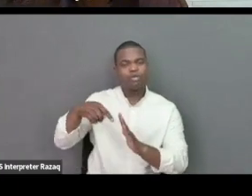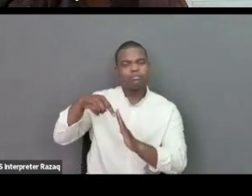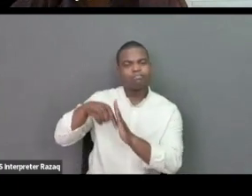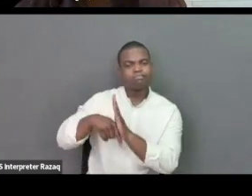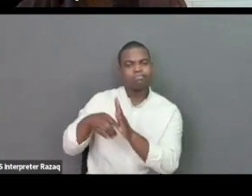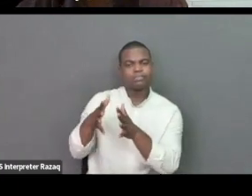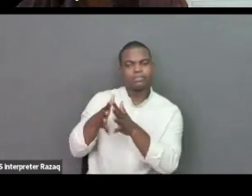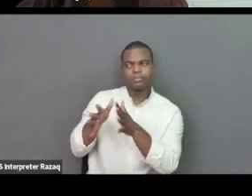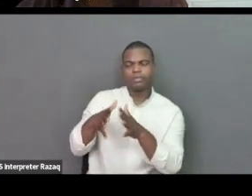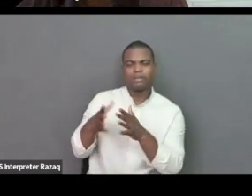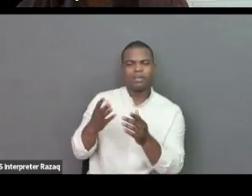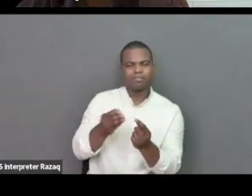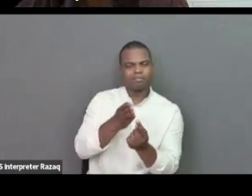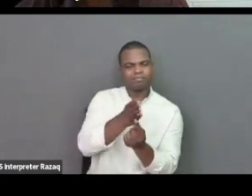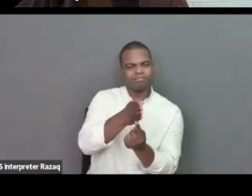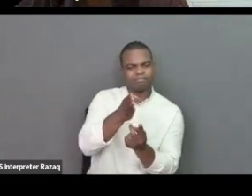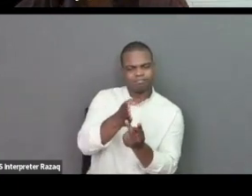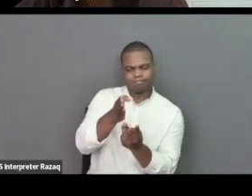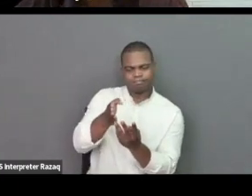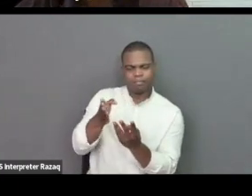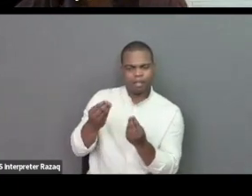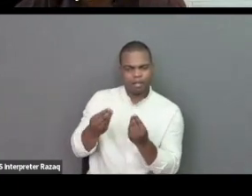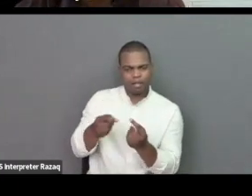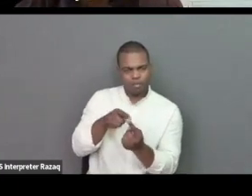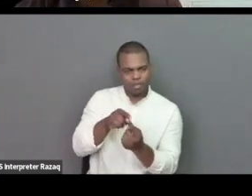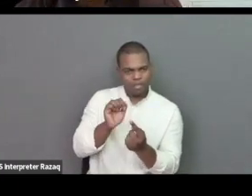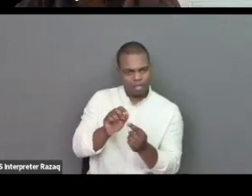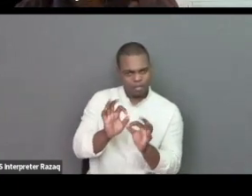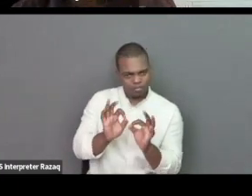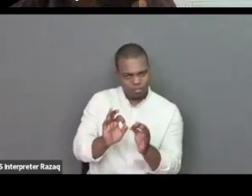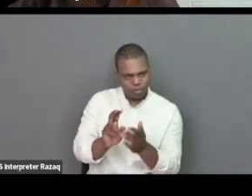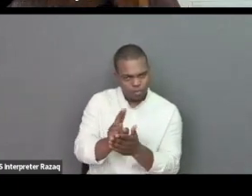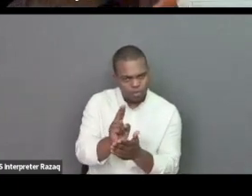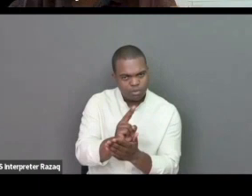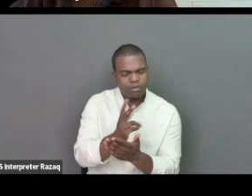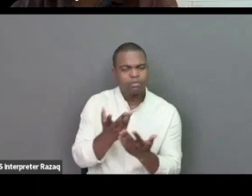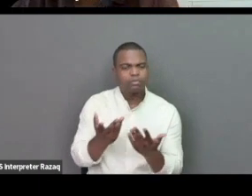and which are mostly listed in a feedback form,